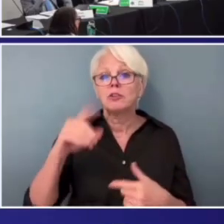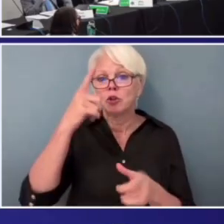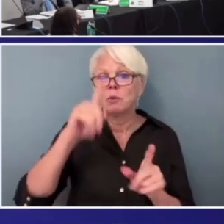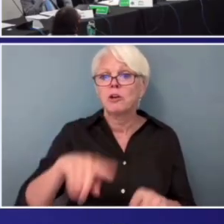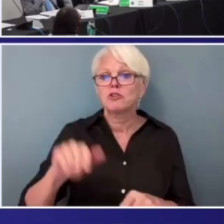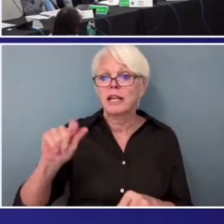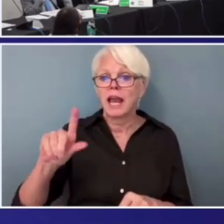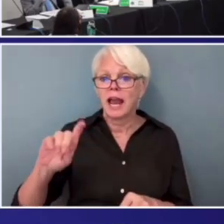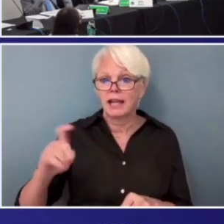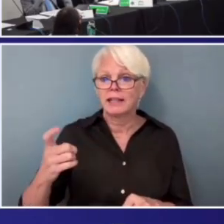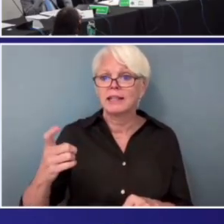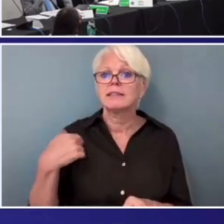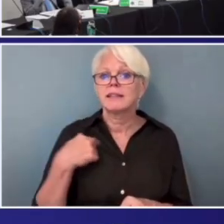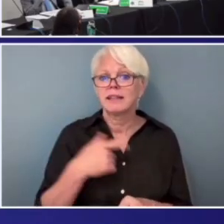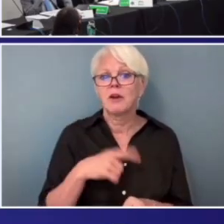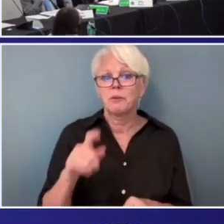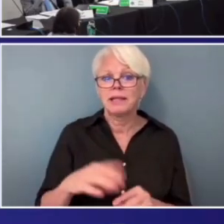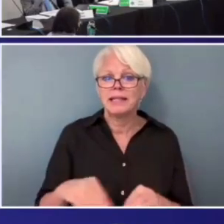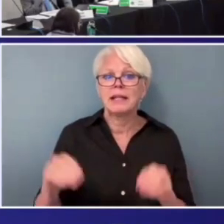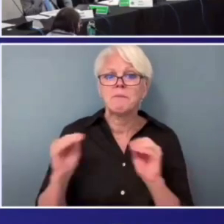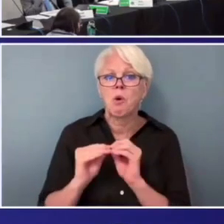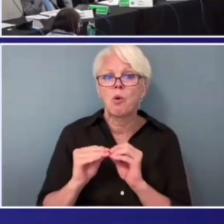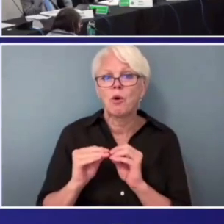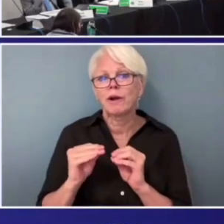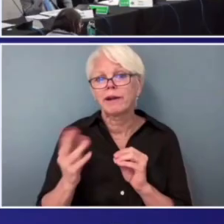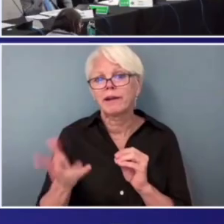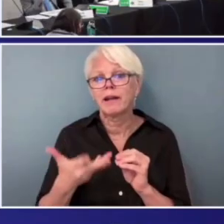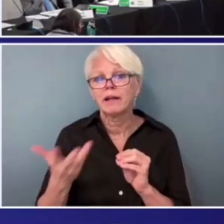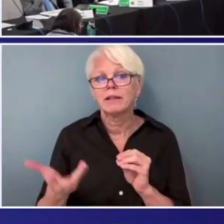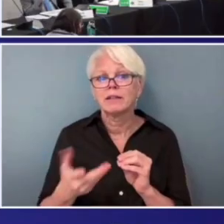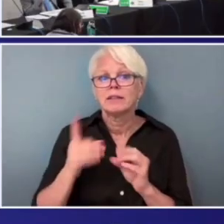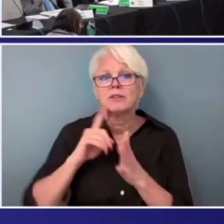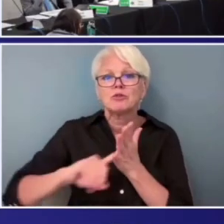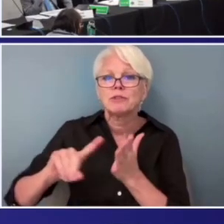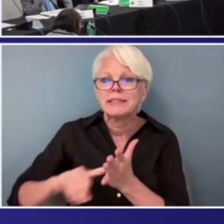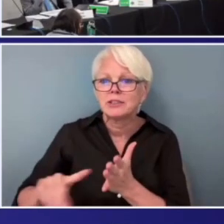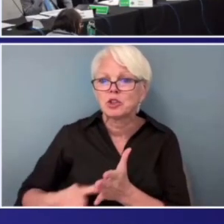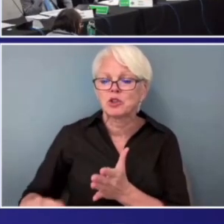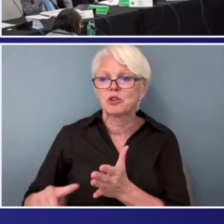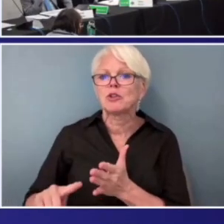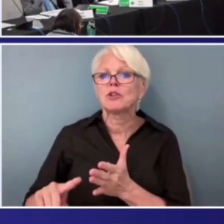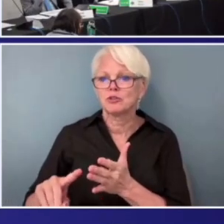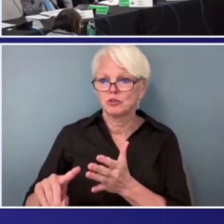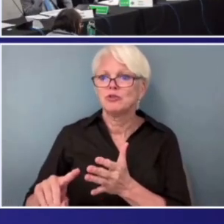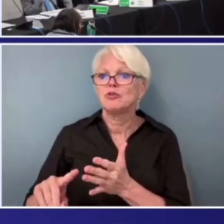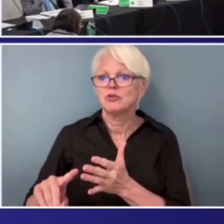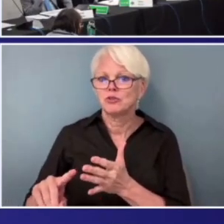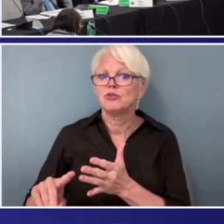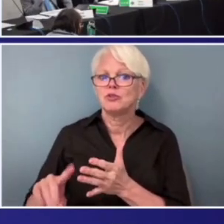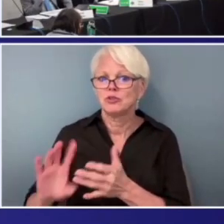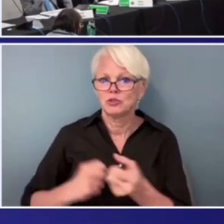have a more research-based figure in terms